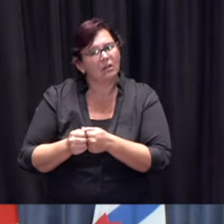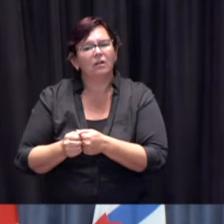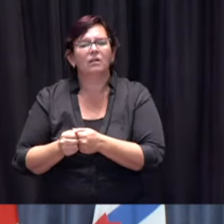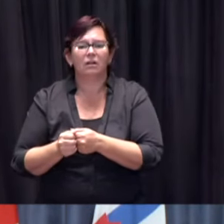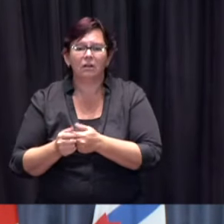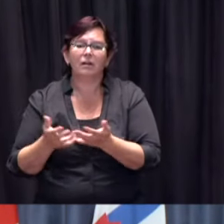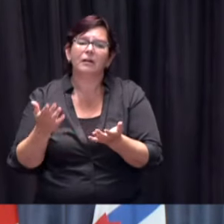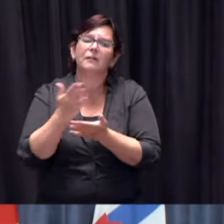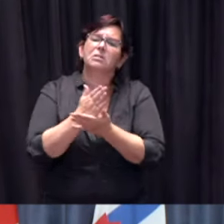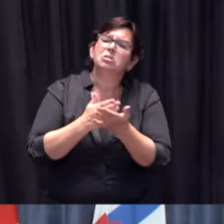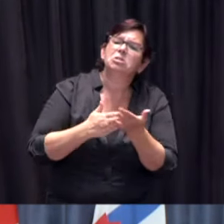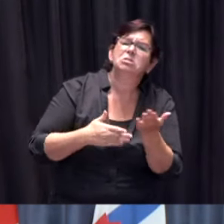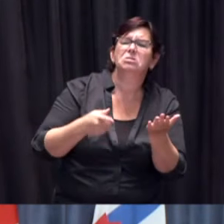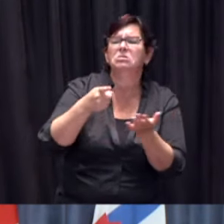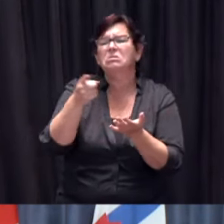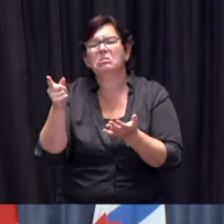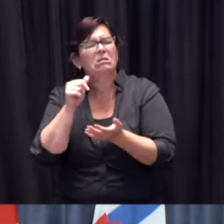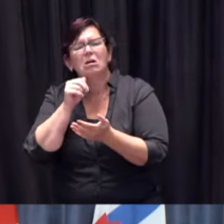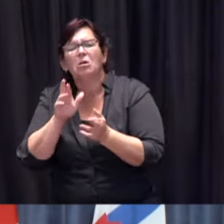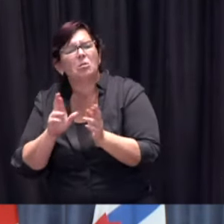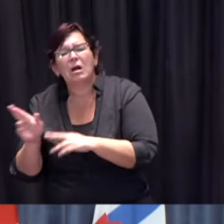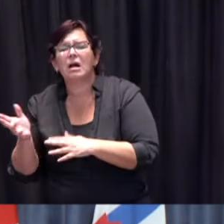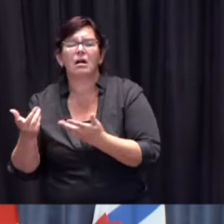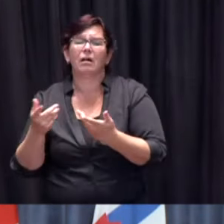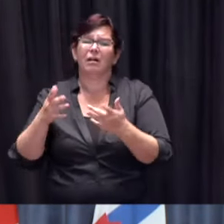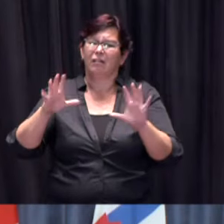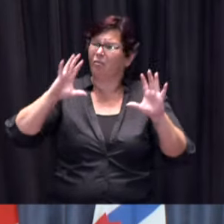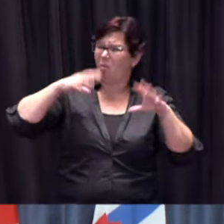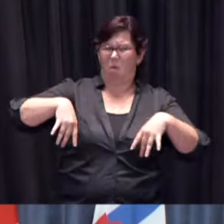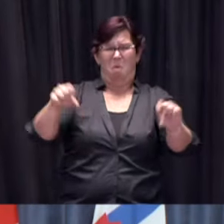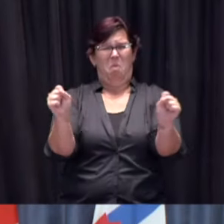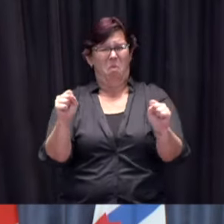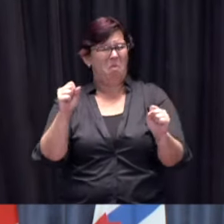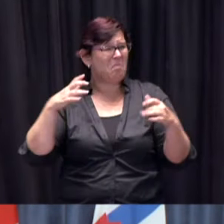people that are holding these crazy parties and they don't really care I don't think whether we're in Stage 1, 2